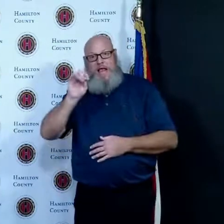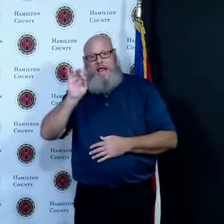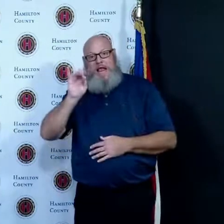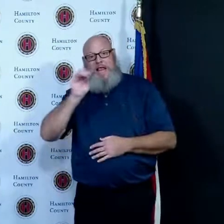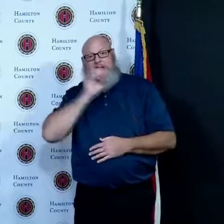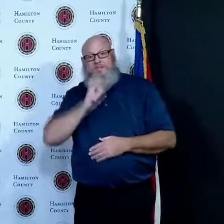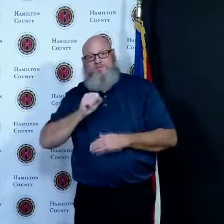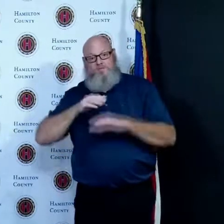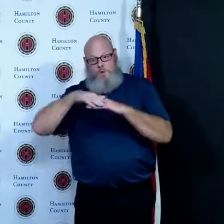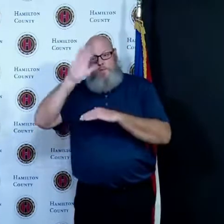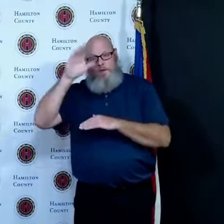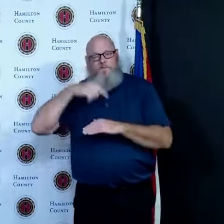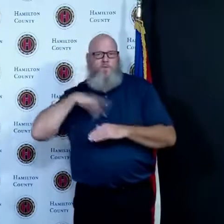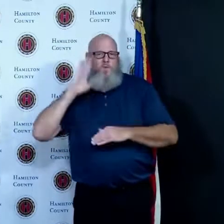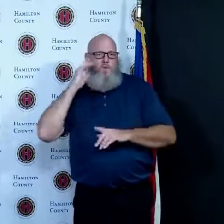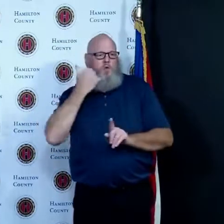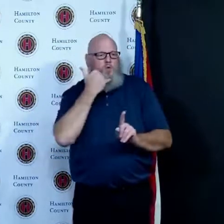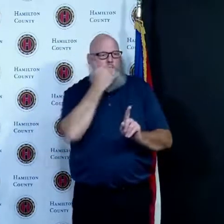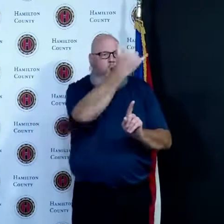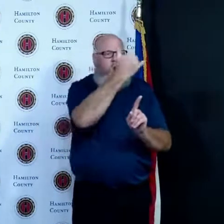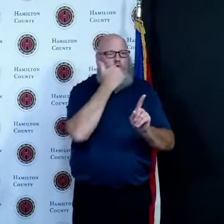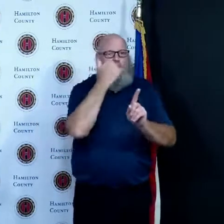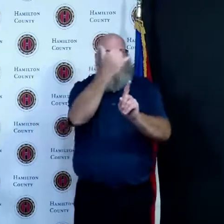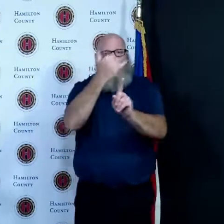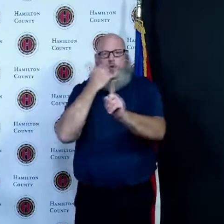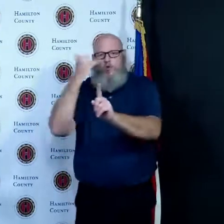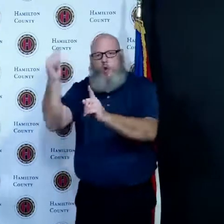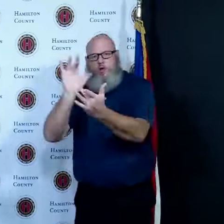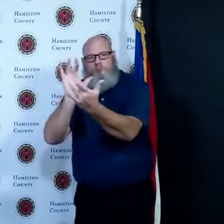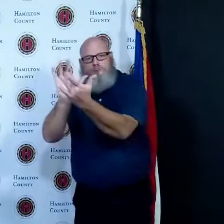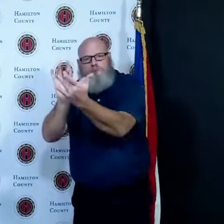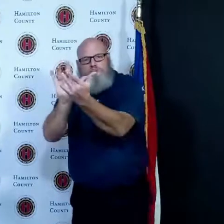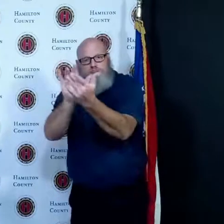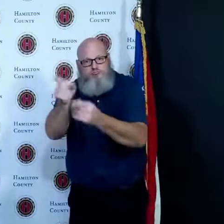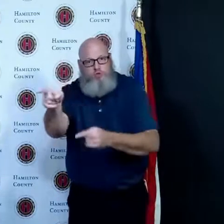and it is our tireless goal to ensure that each of you do get the vaccine if you want it